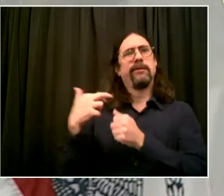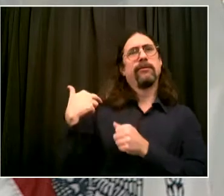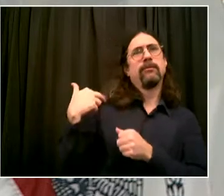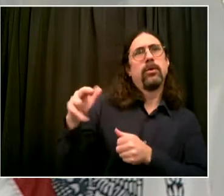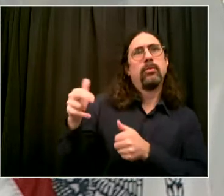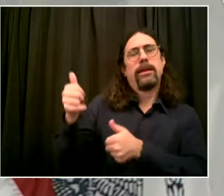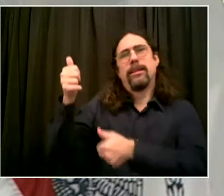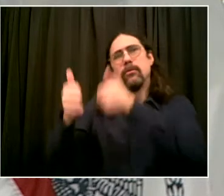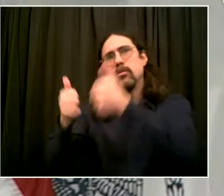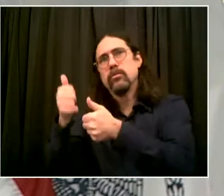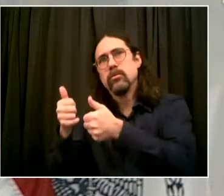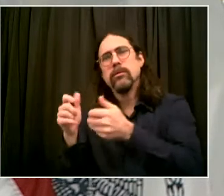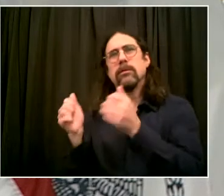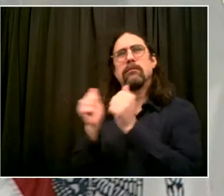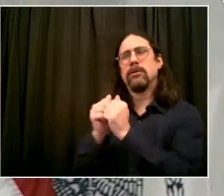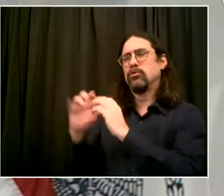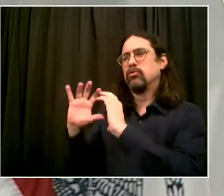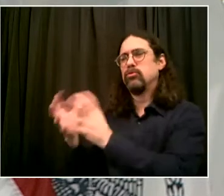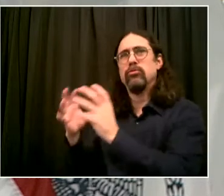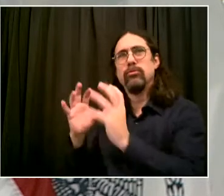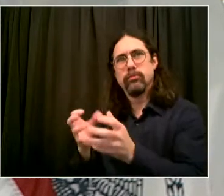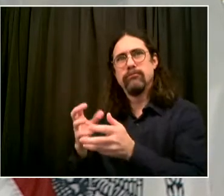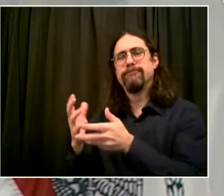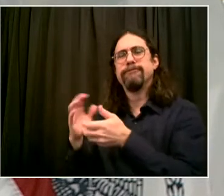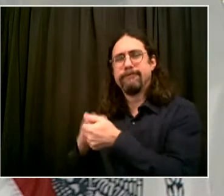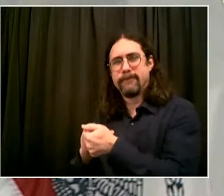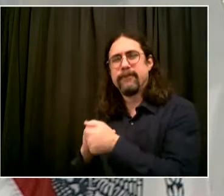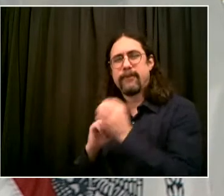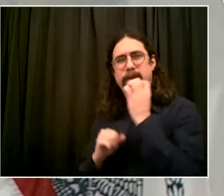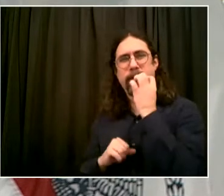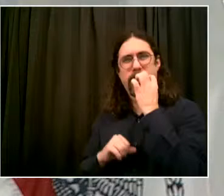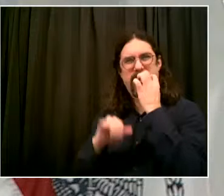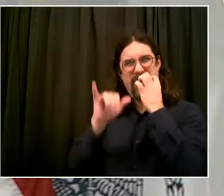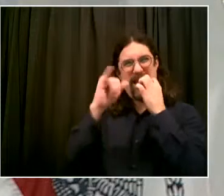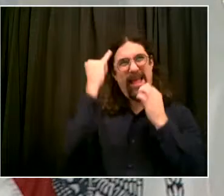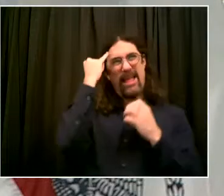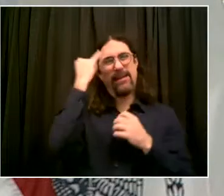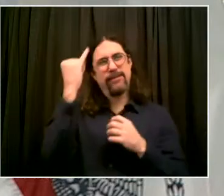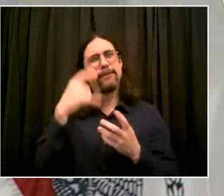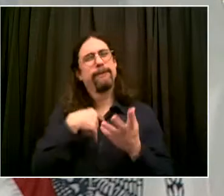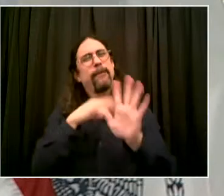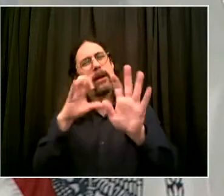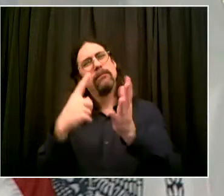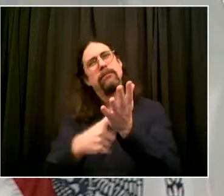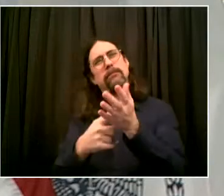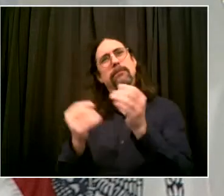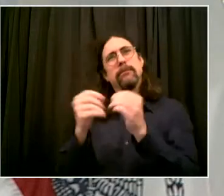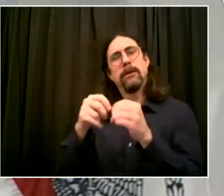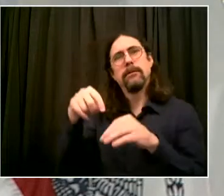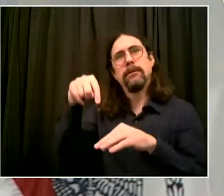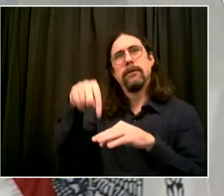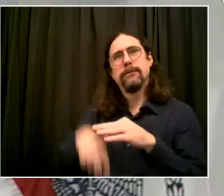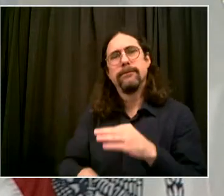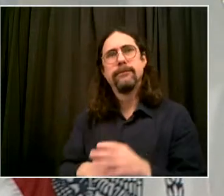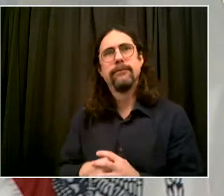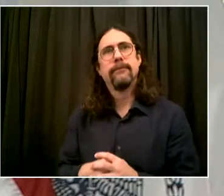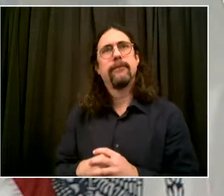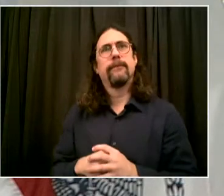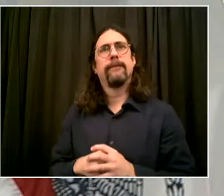PEOPLE HAVE BEEN COMING FROM ALL OVER THTHE CITY TO JUST TRY TO GE T THIS COVETED VACCINE, WHAT ARE YOU DOING IN TERMS OF